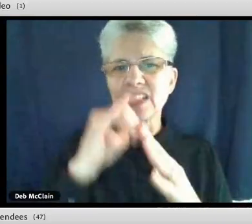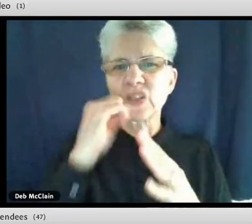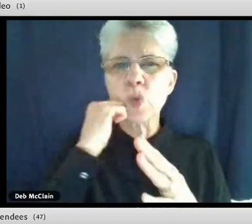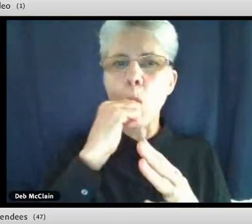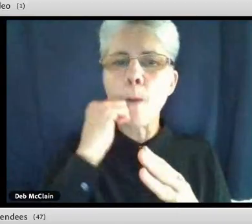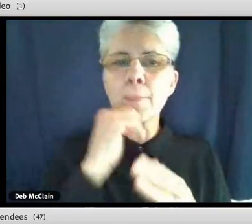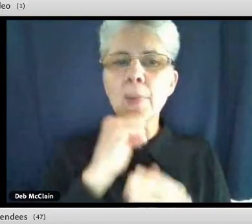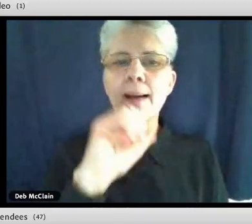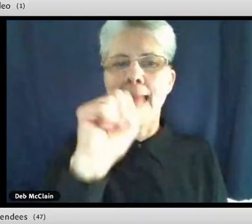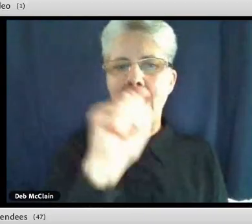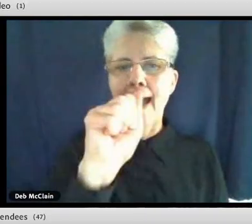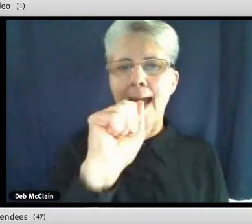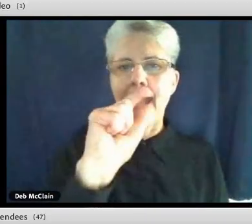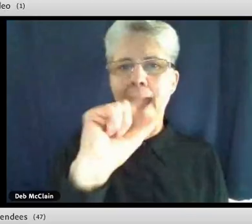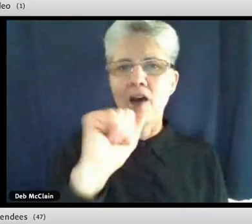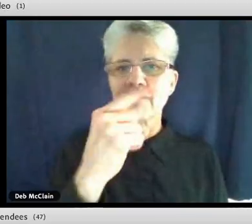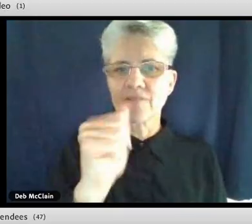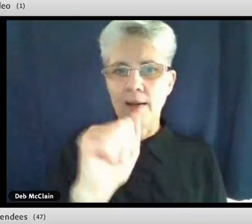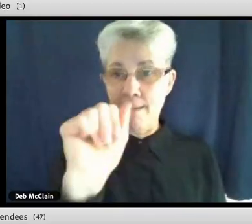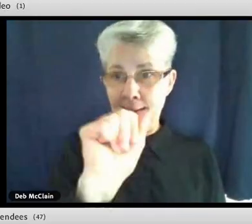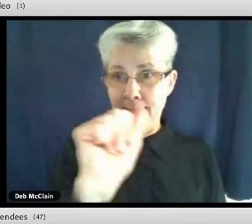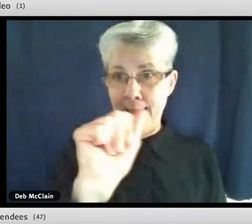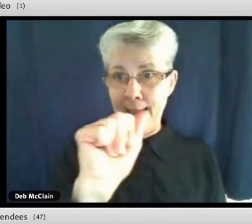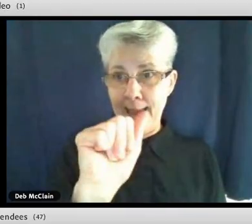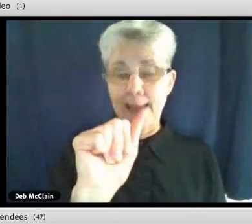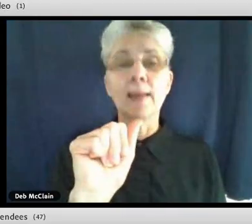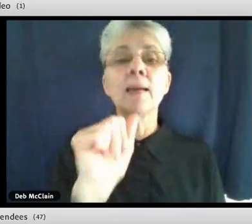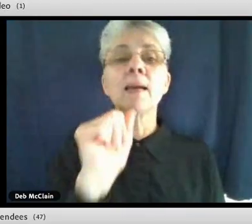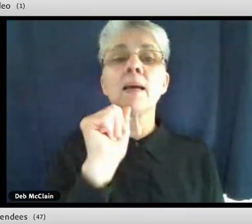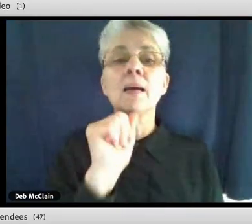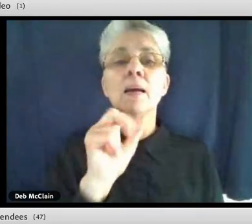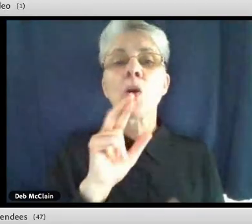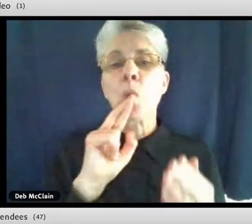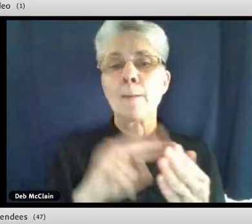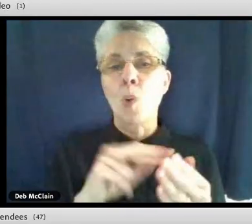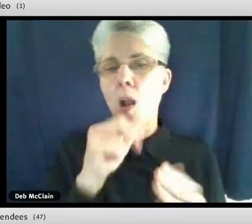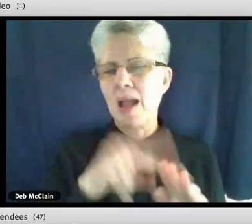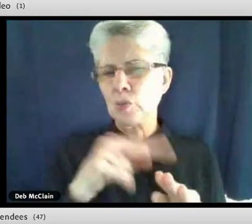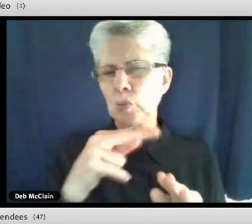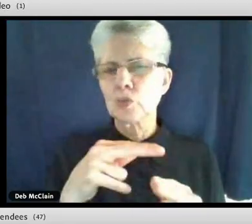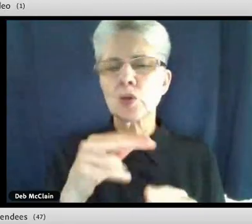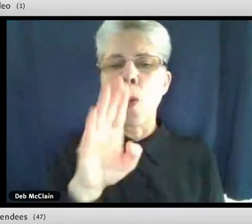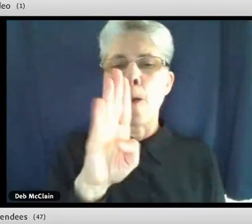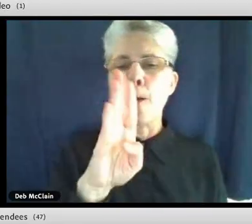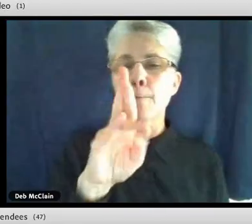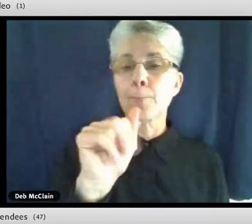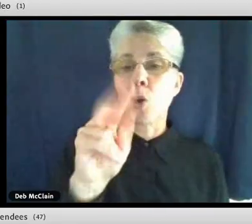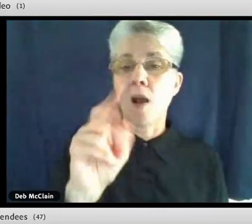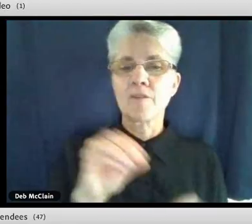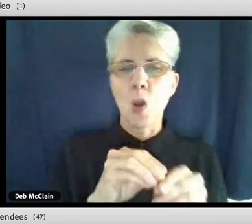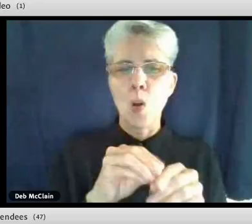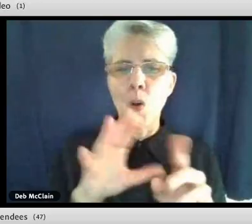Alpha, which is A, is report of unusual health risk, disease. Bravo is outbreak or heightened exposure risk.